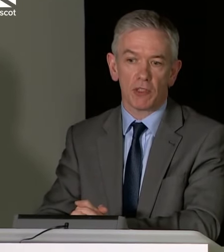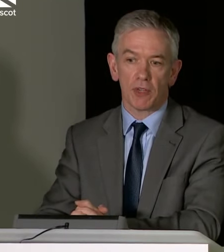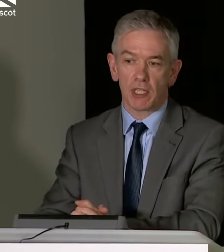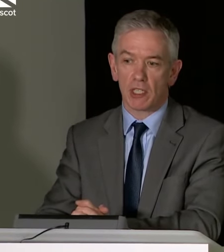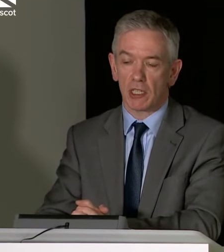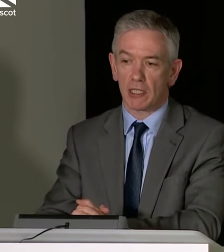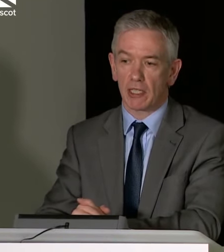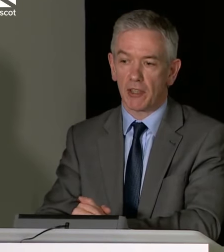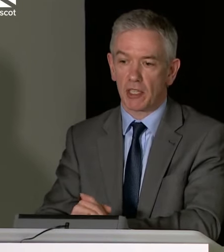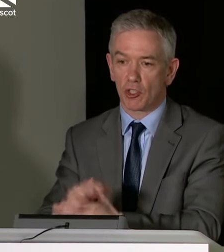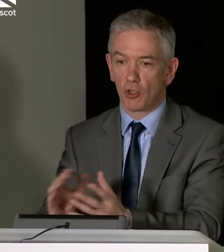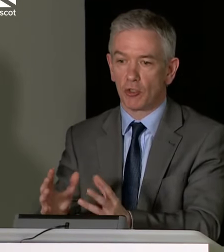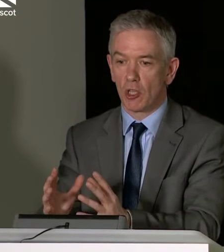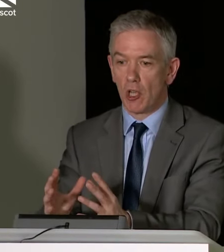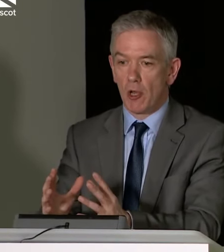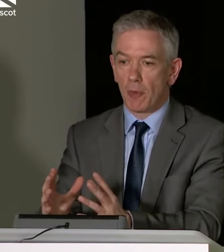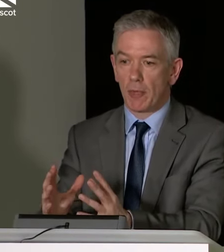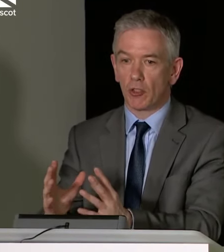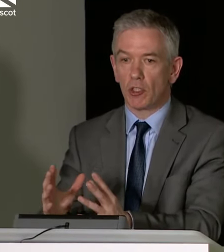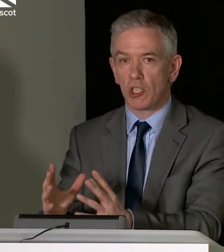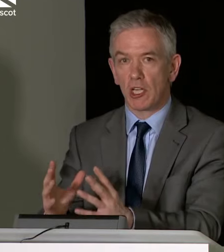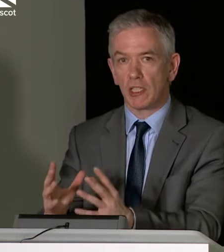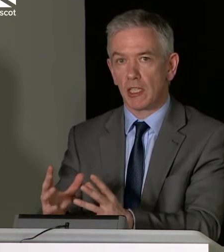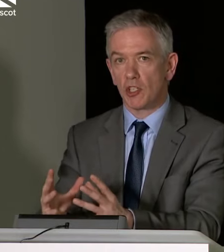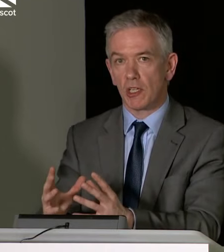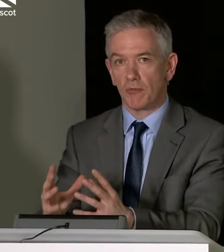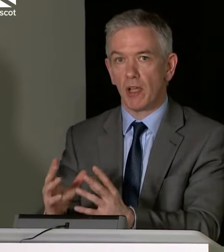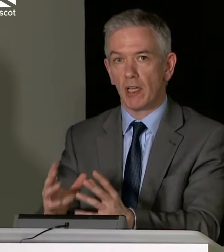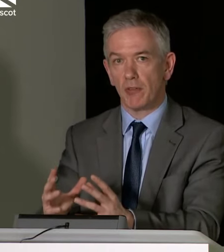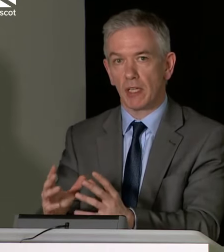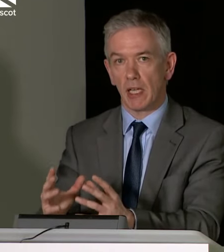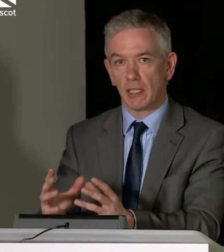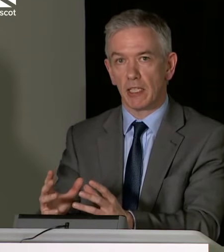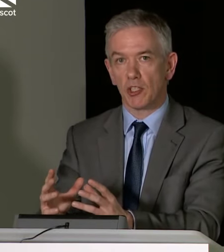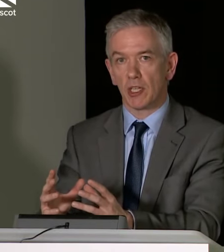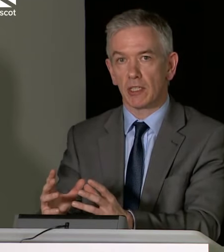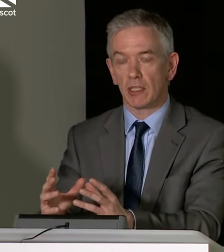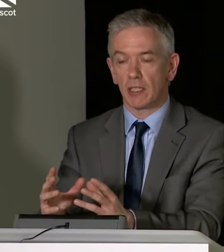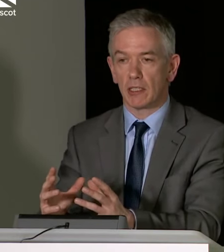virus. And I think it's good, but my goodness it's early days yet, it is very, very early